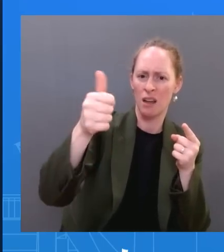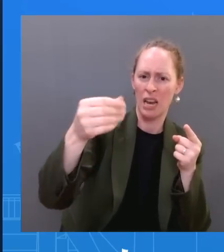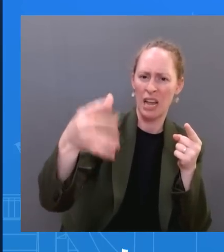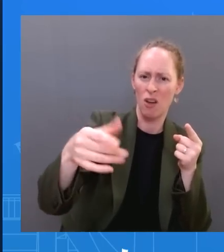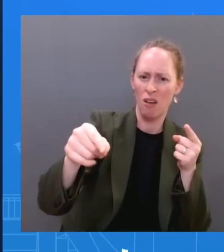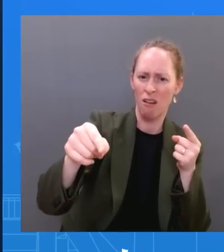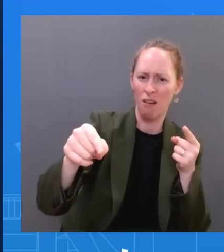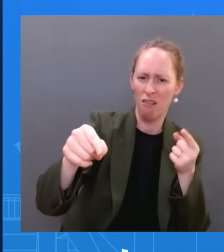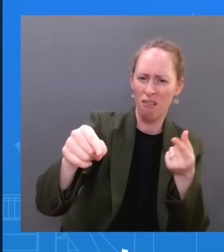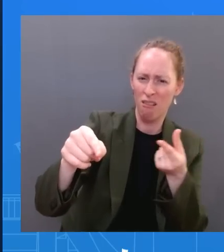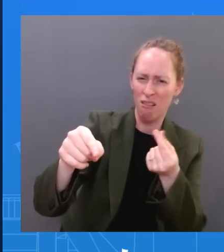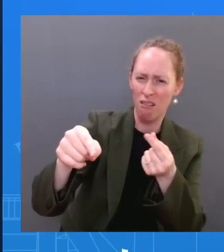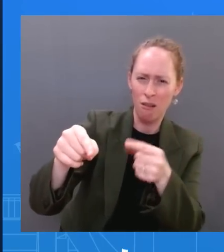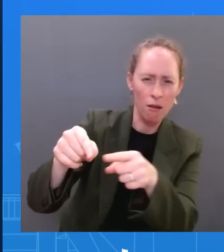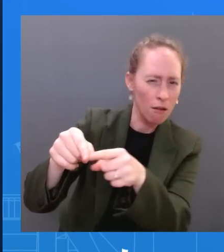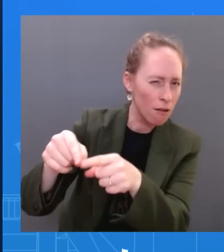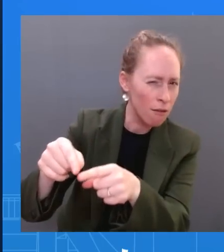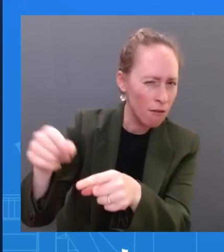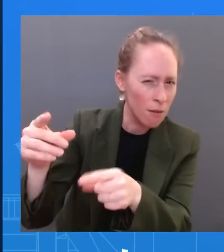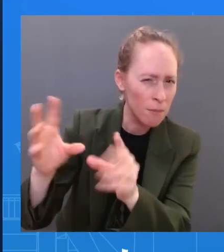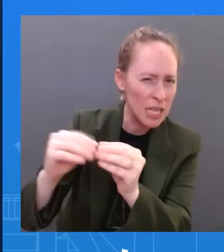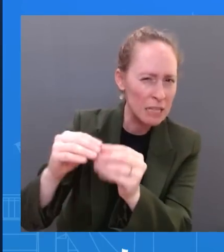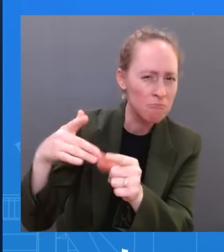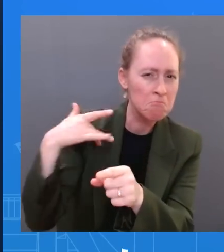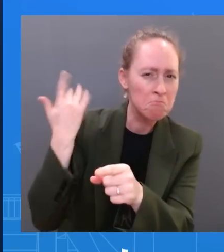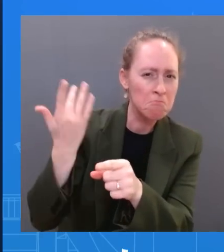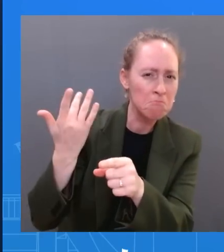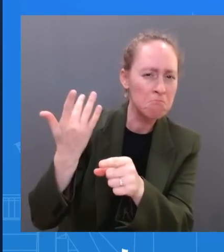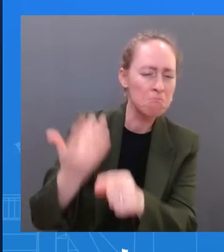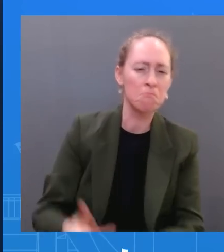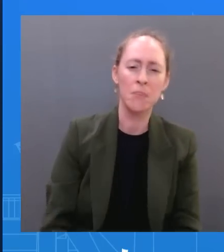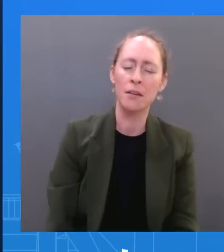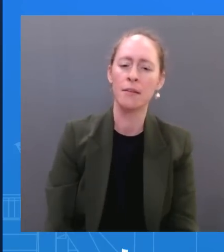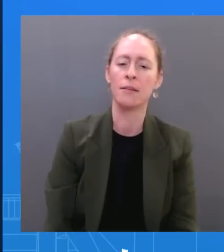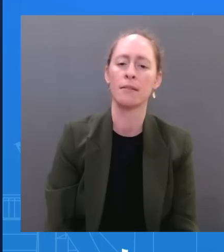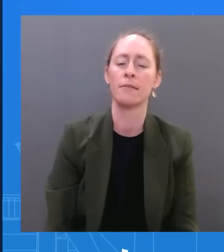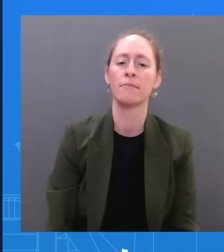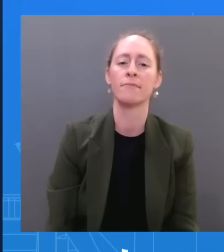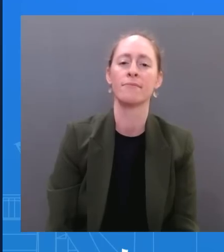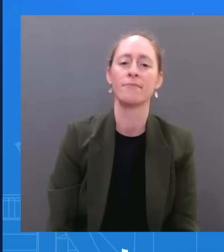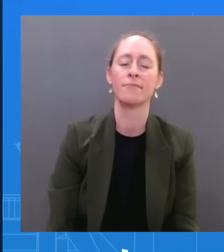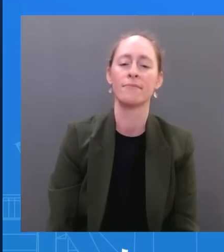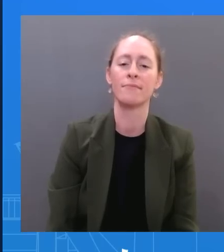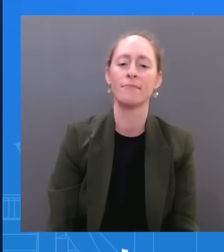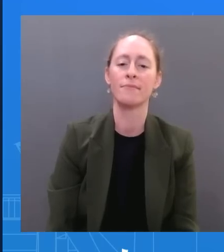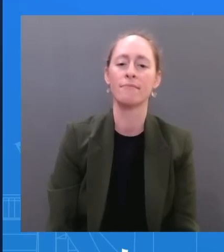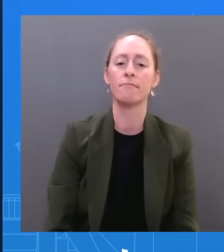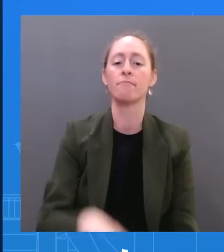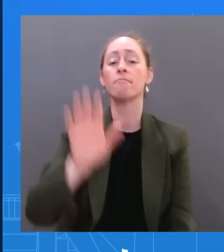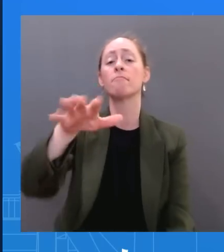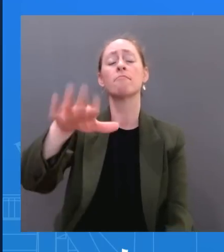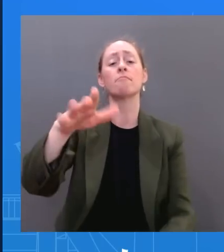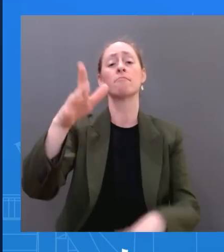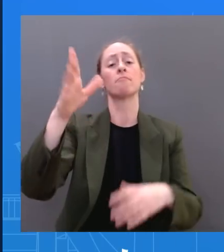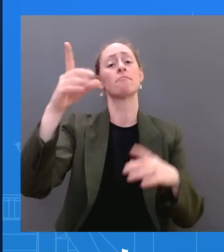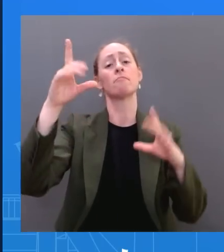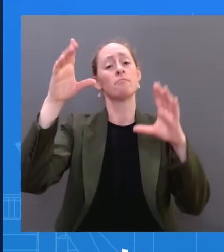for an American president to meet with leaders across the Israeli political spectrum, and the reason is simple: It's because the President --